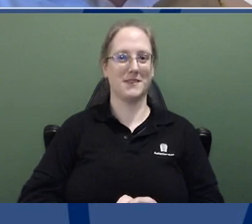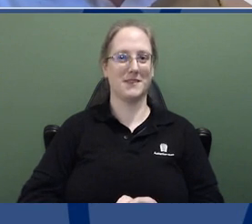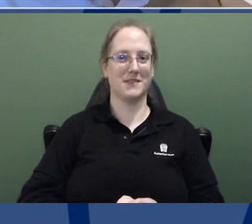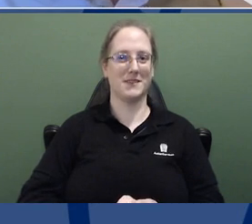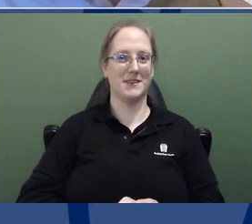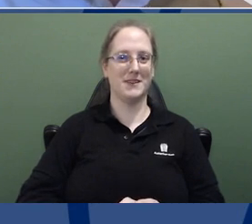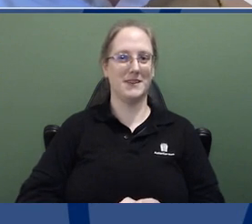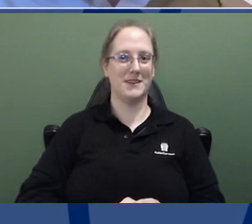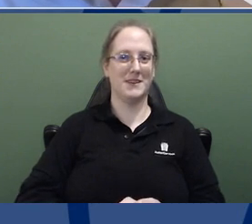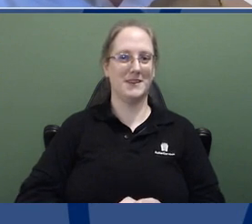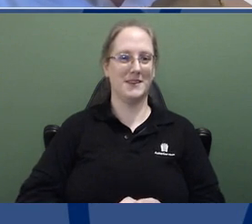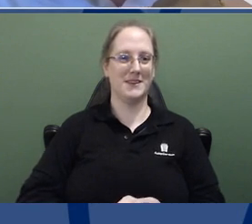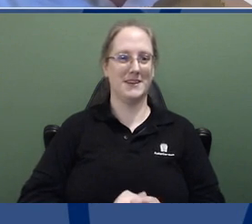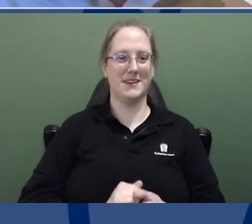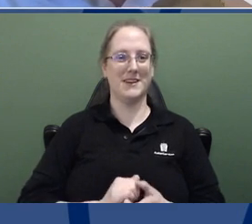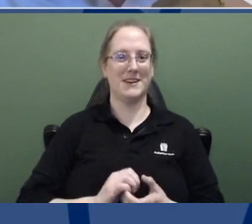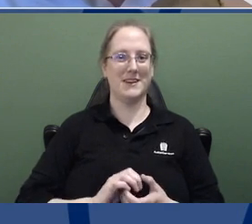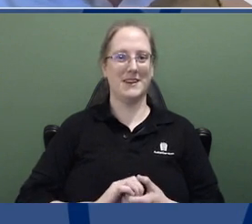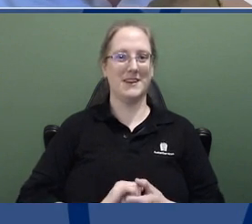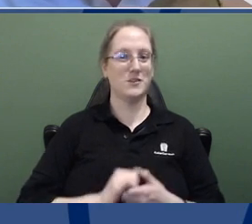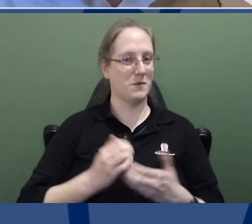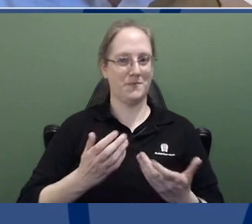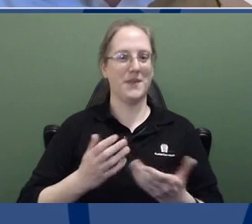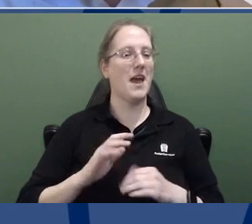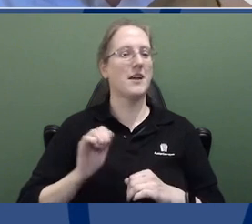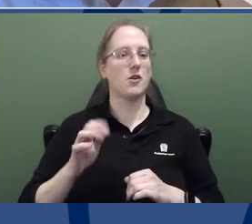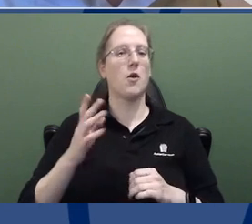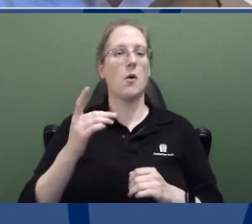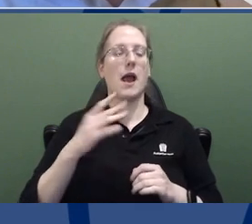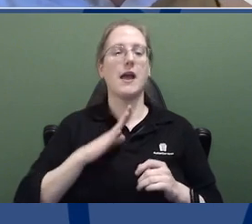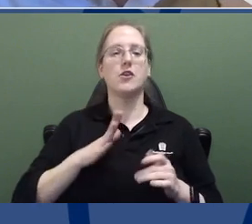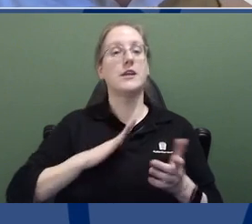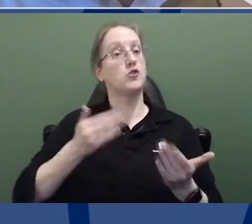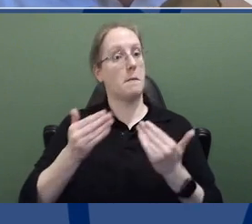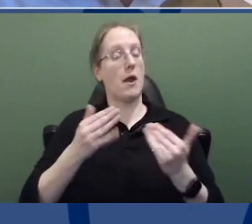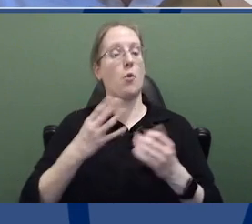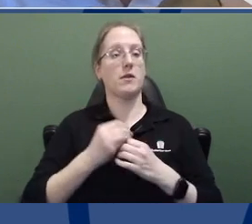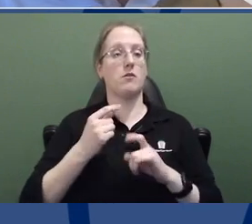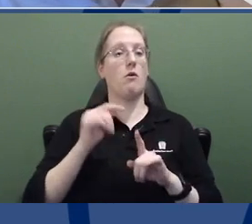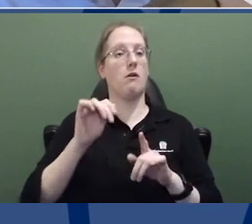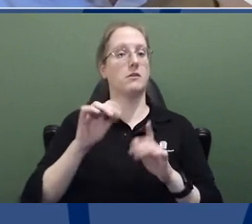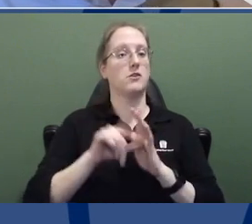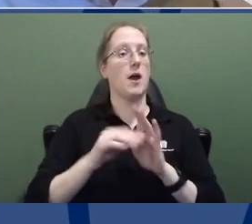shutdown. The one condition on a new business is you must have your ABN registered by the